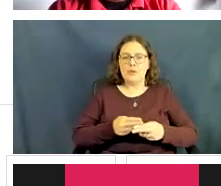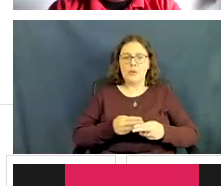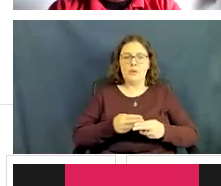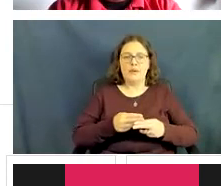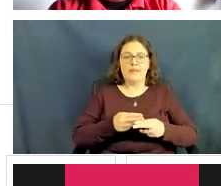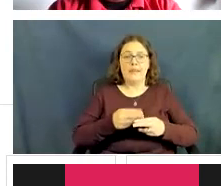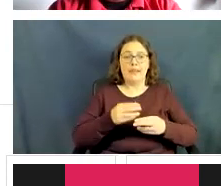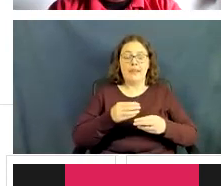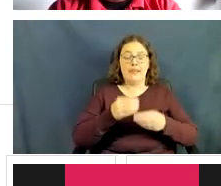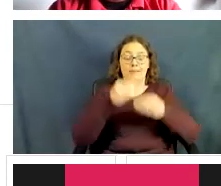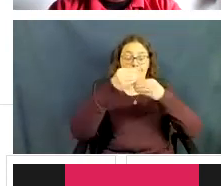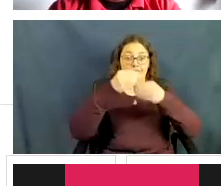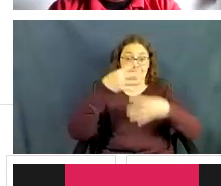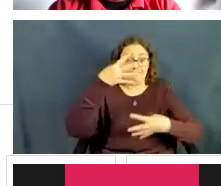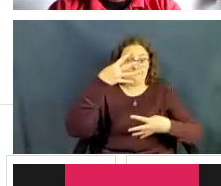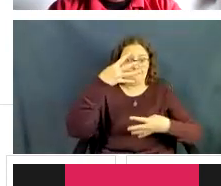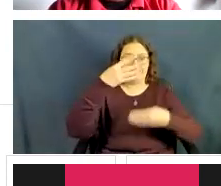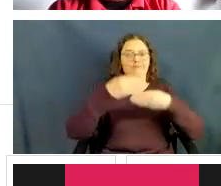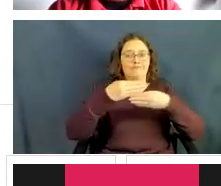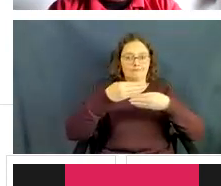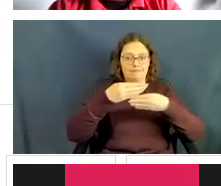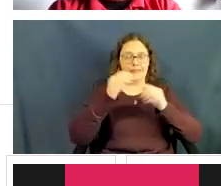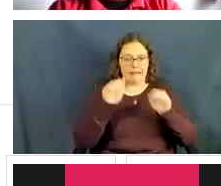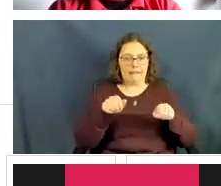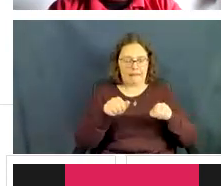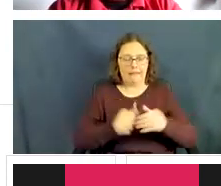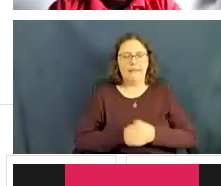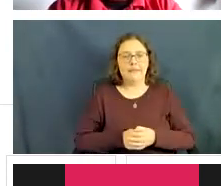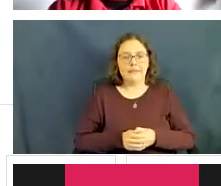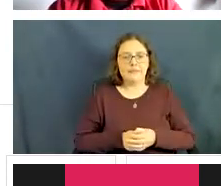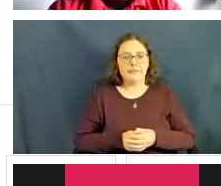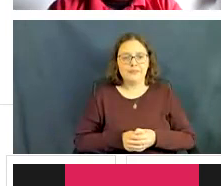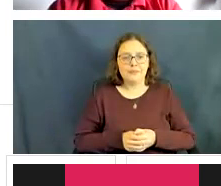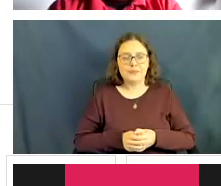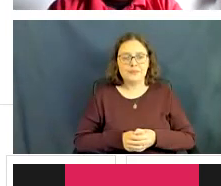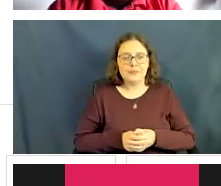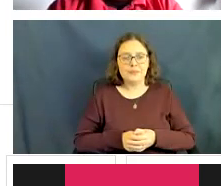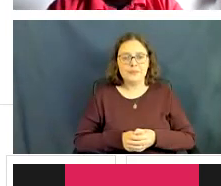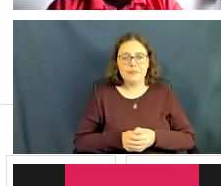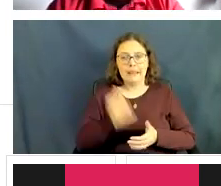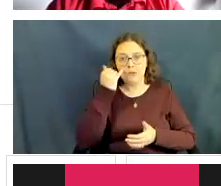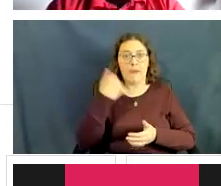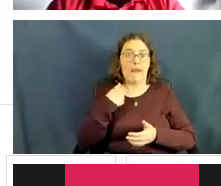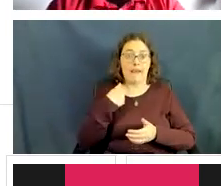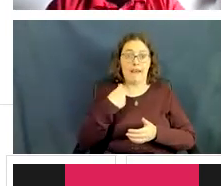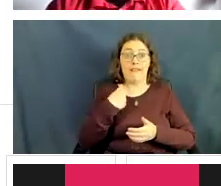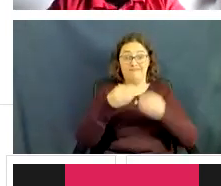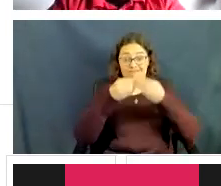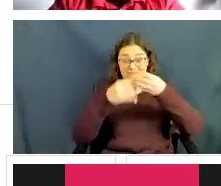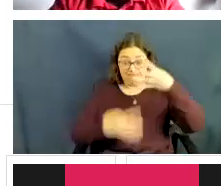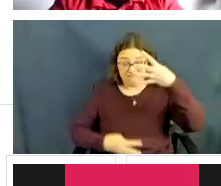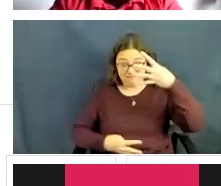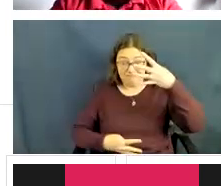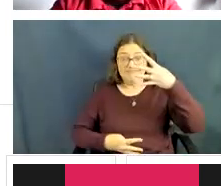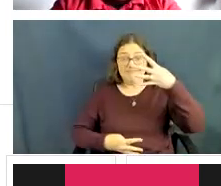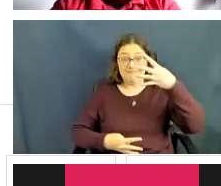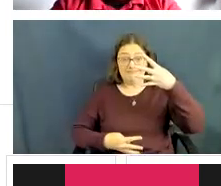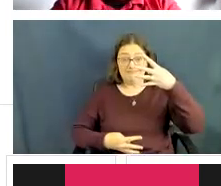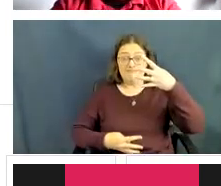With a lot of different, fancy dividers and everything, you have to do that